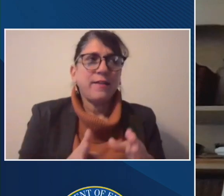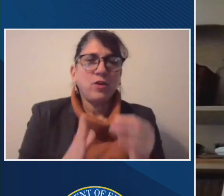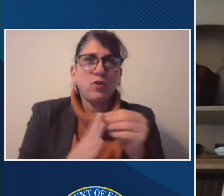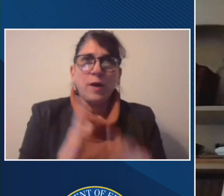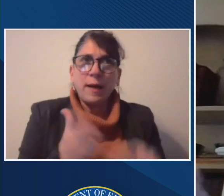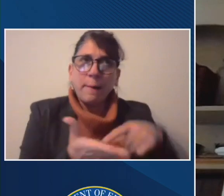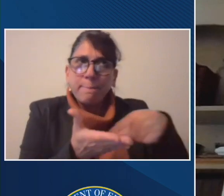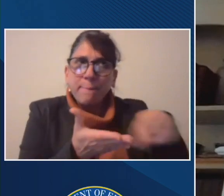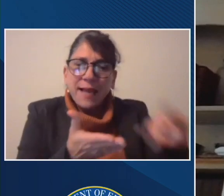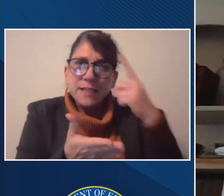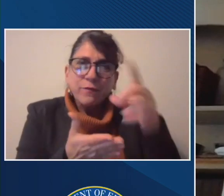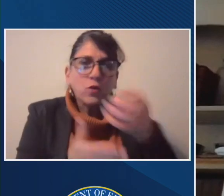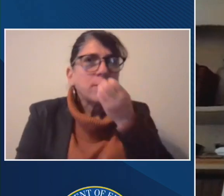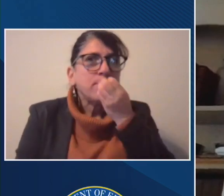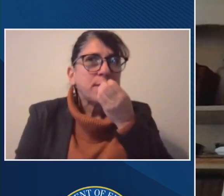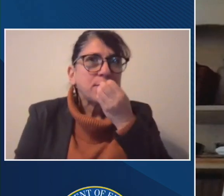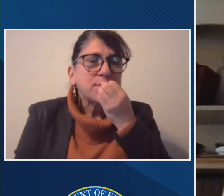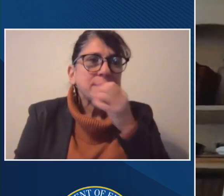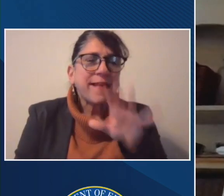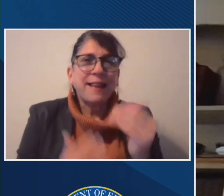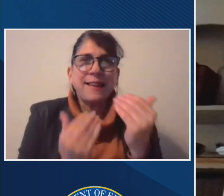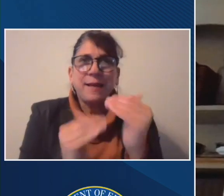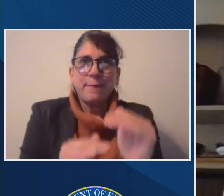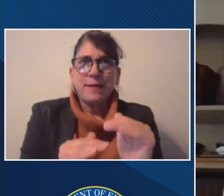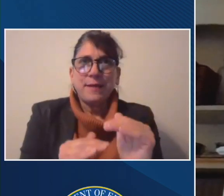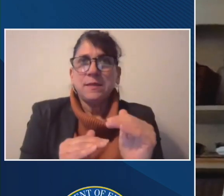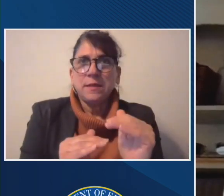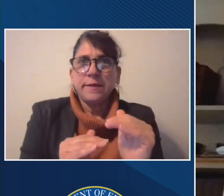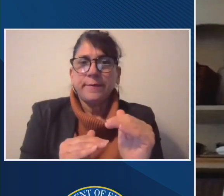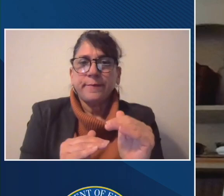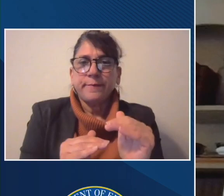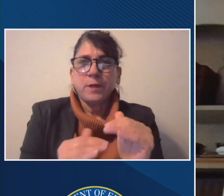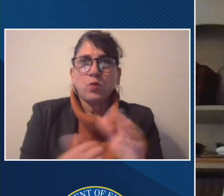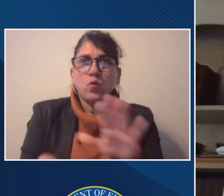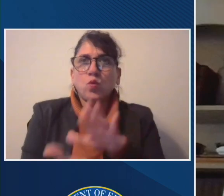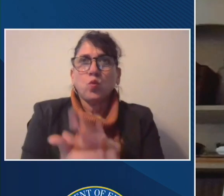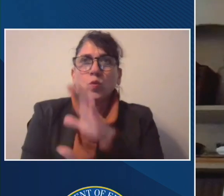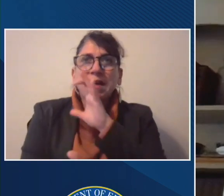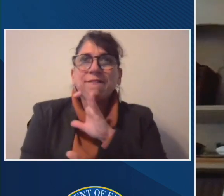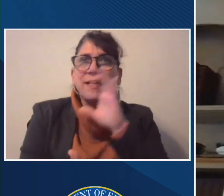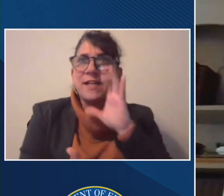you know, those are usually restricted to, for instance, the school cafeterias and where the student, you know, may or may